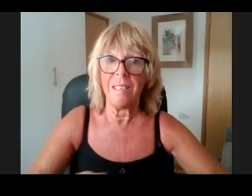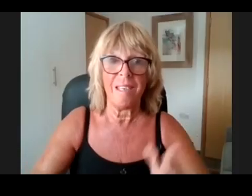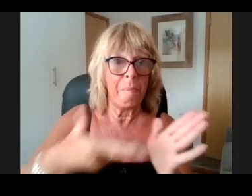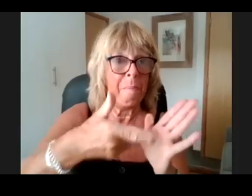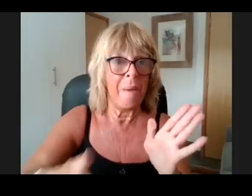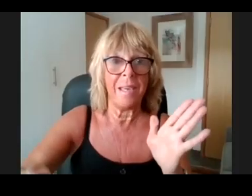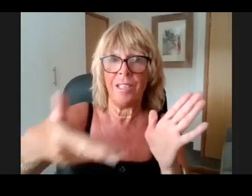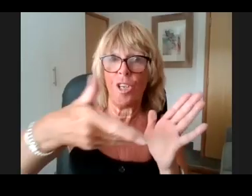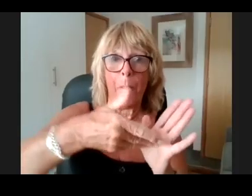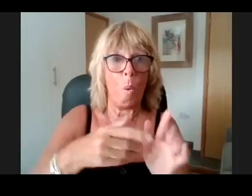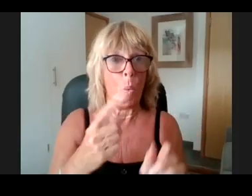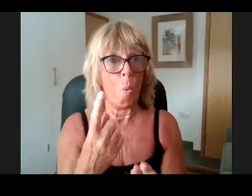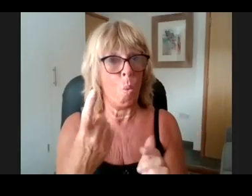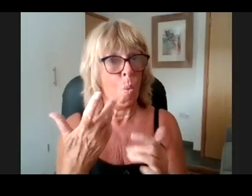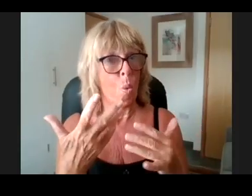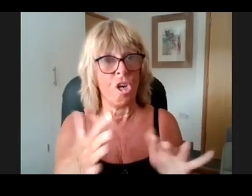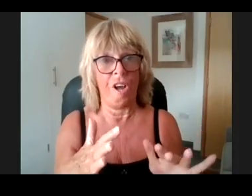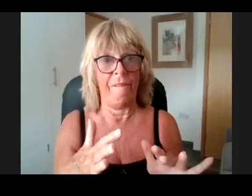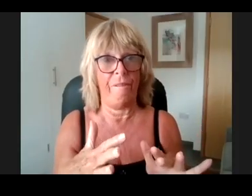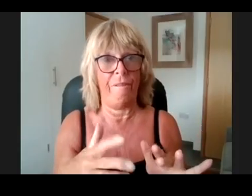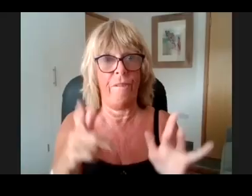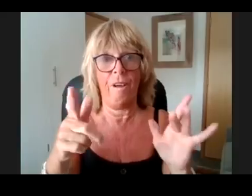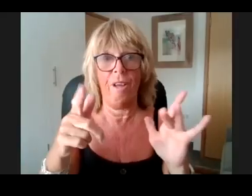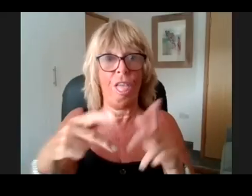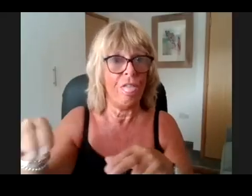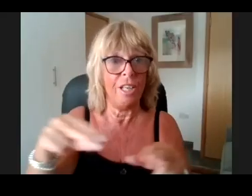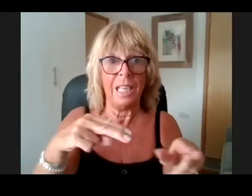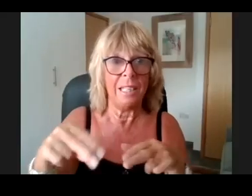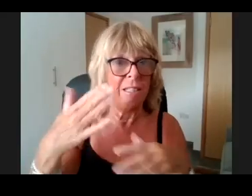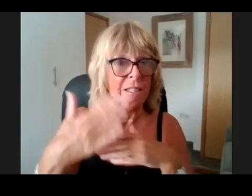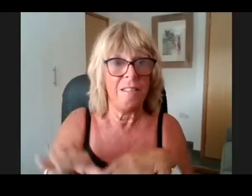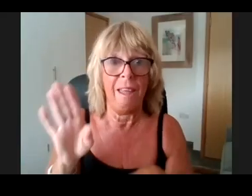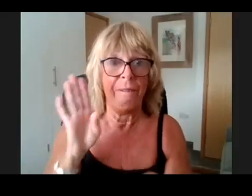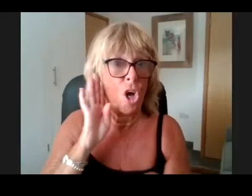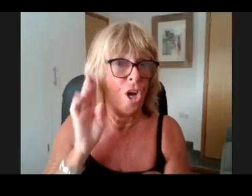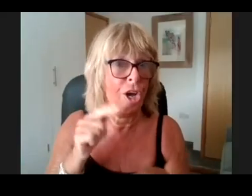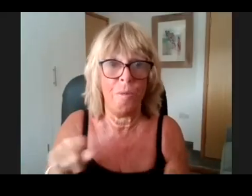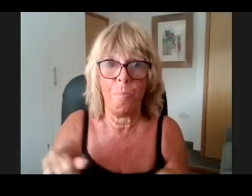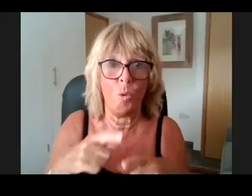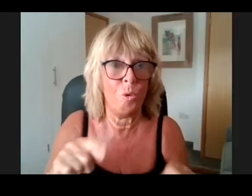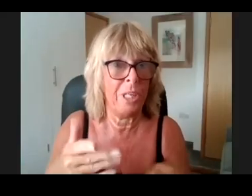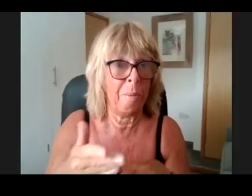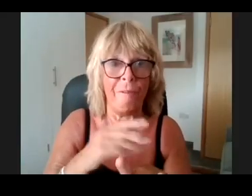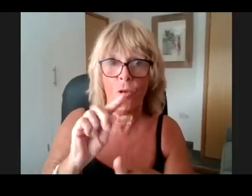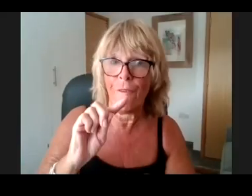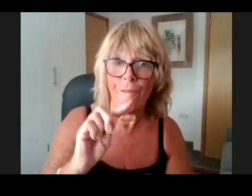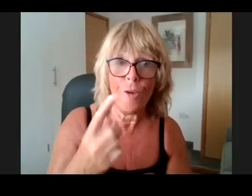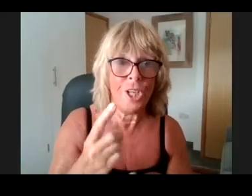a one off the dancers have never heard the music before and it's highly entertaining we recommend